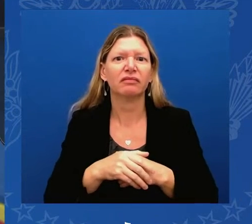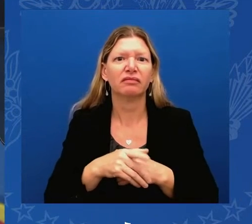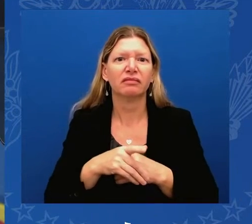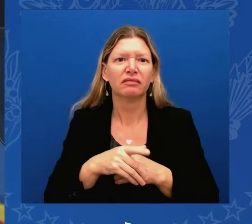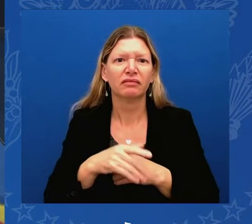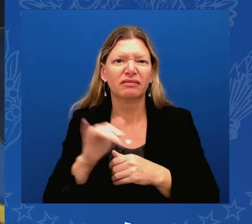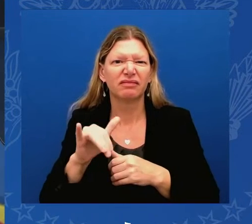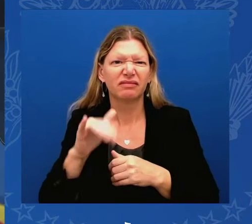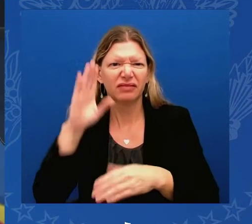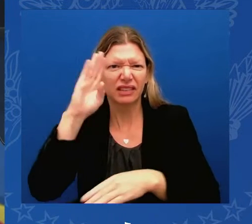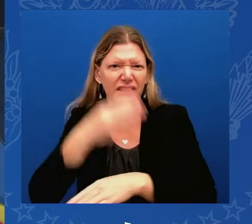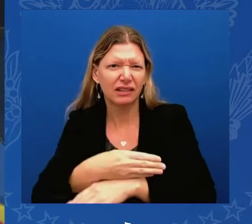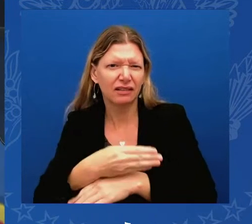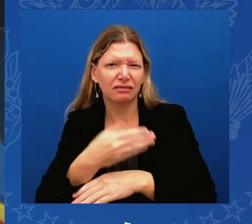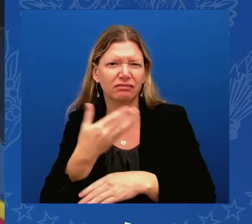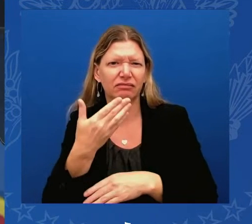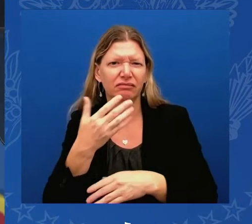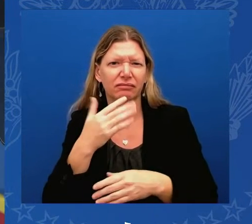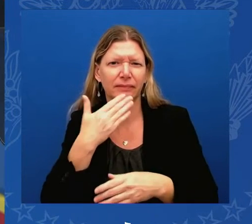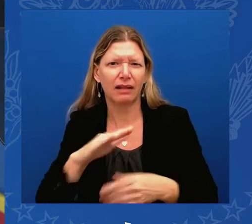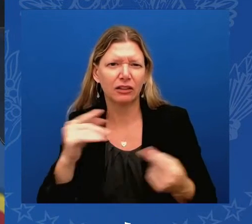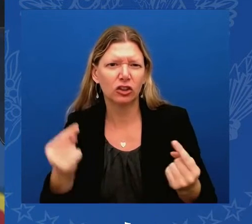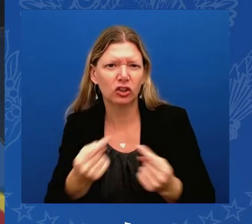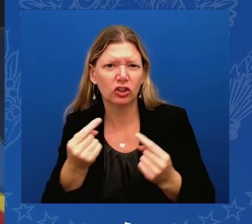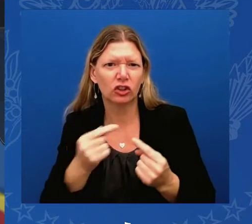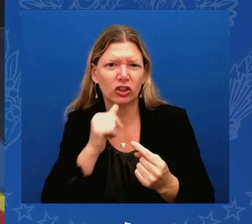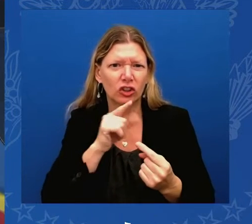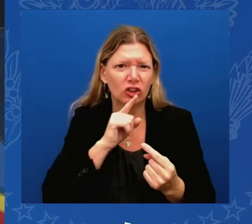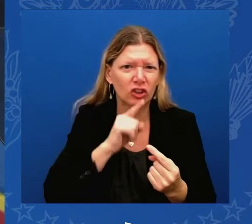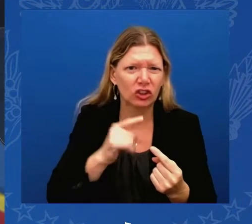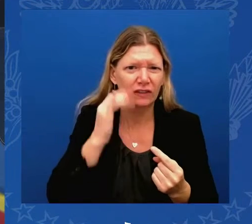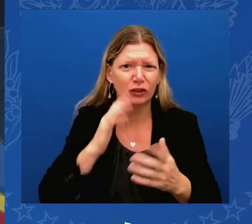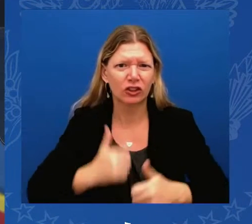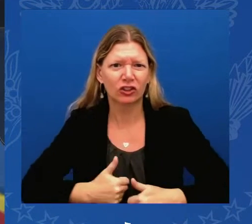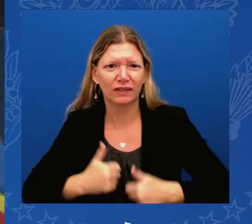I rushed from Washington to their bedside. I wanted to pray, but I was so angry.